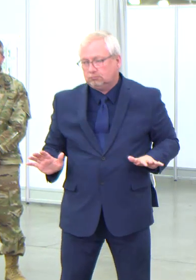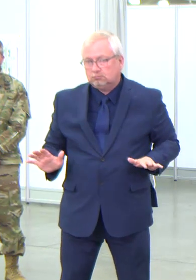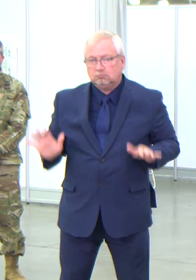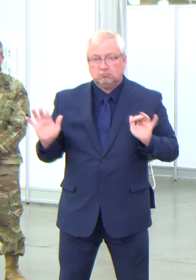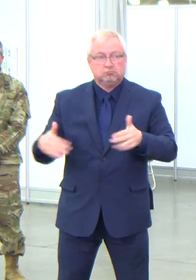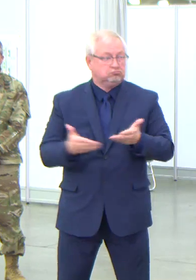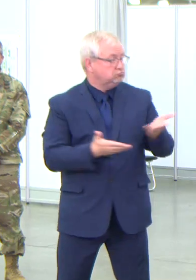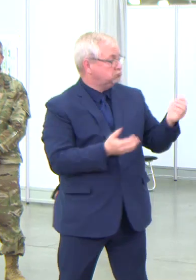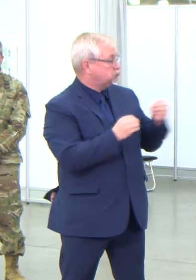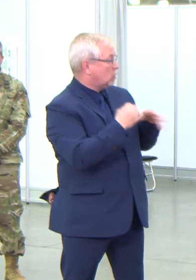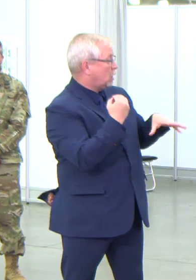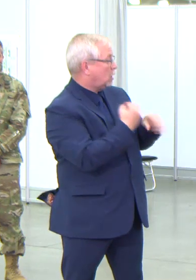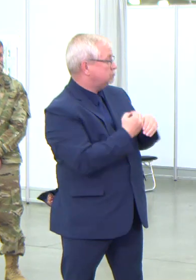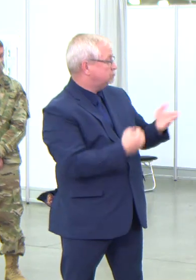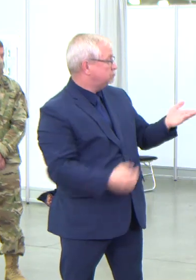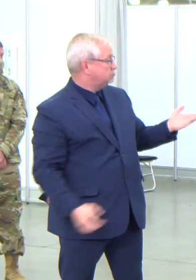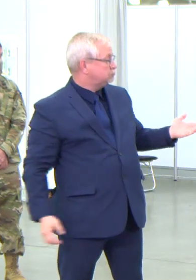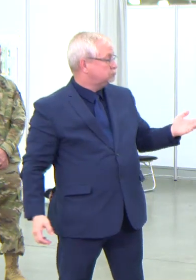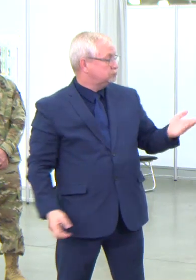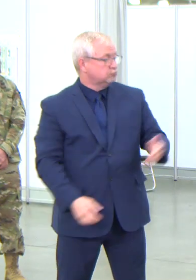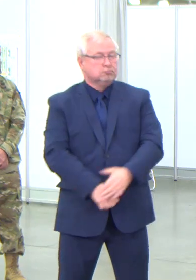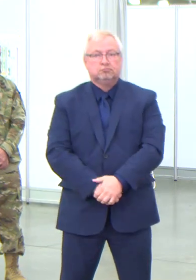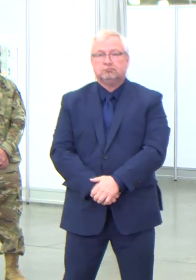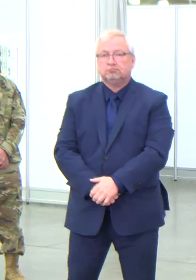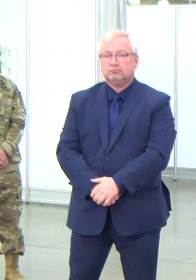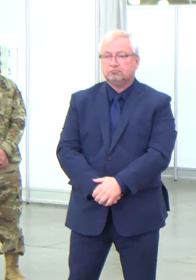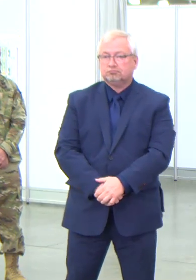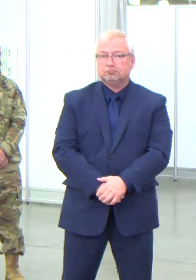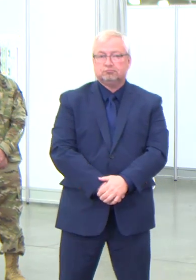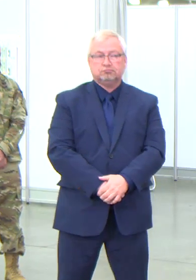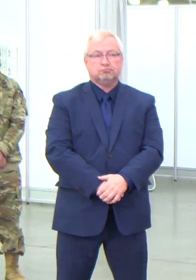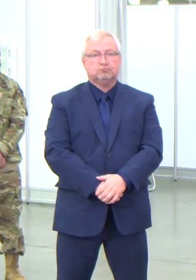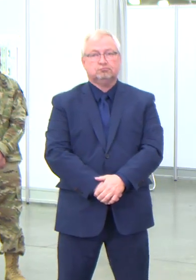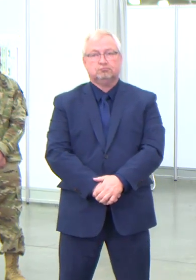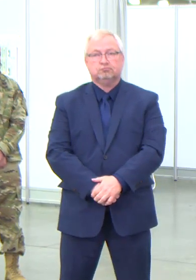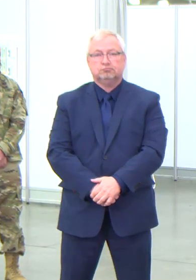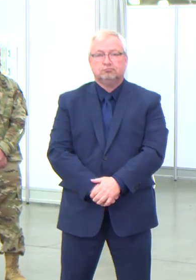case scenario. I don't know if any of you want to add to that.